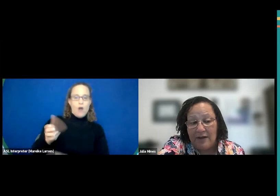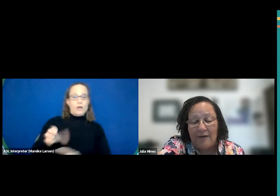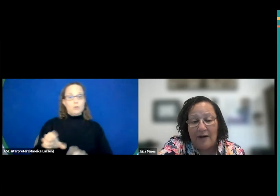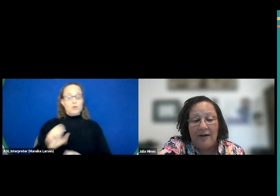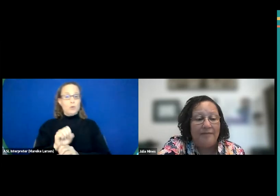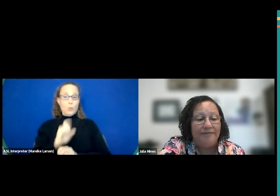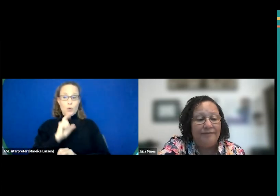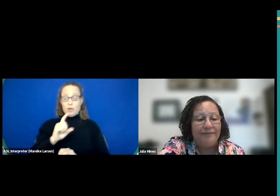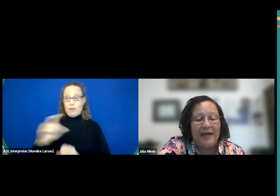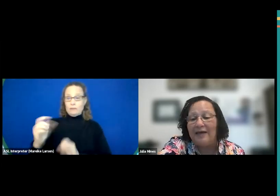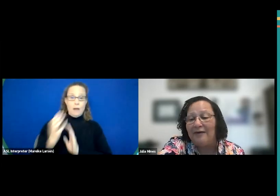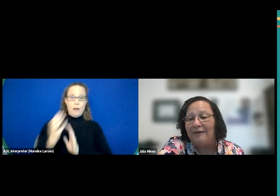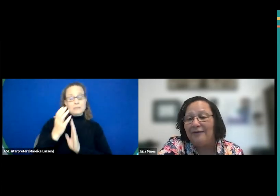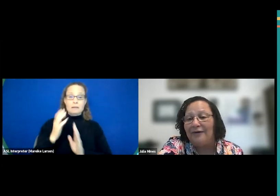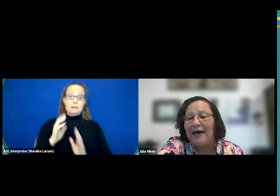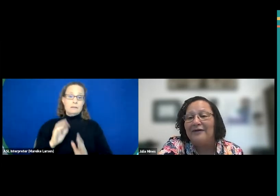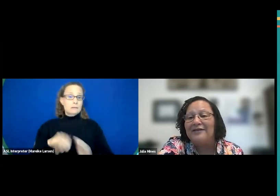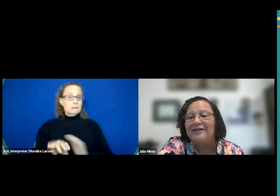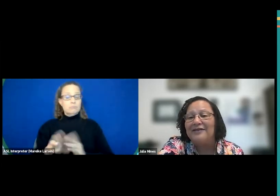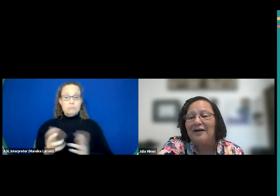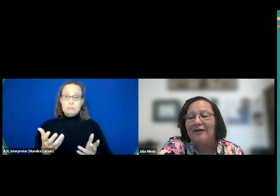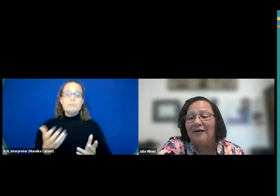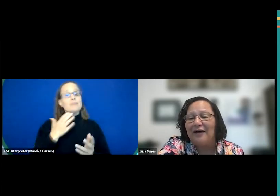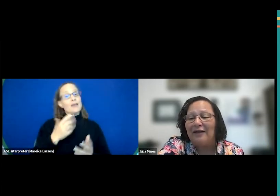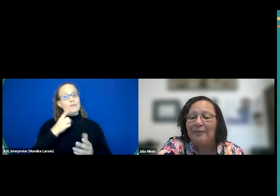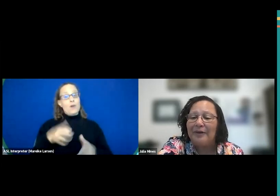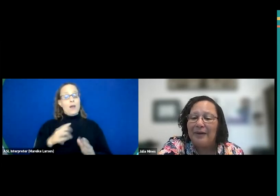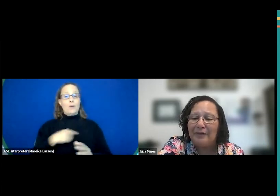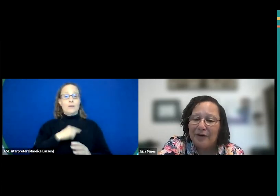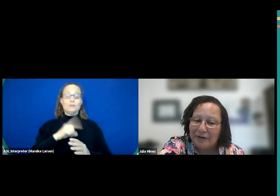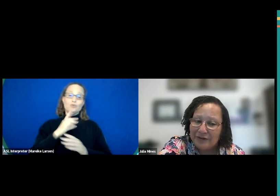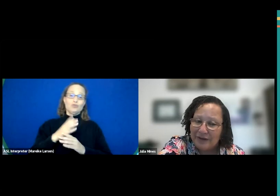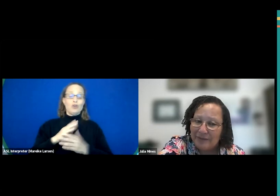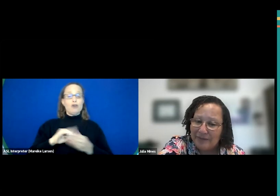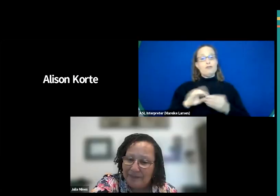So thank you for allowing us to share a little bit about the Miracles Club.